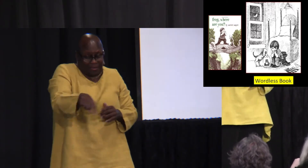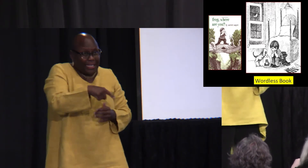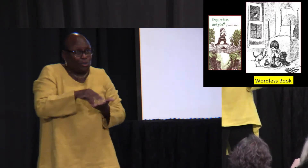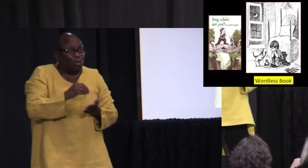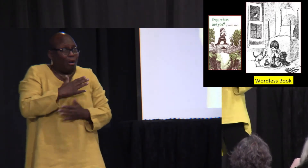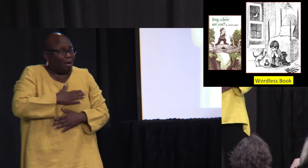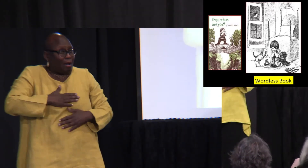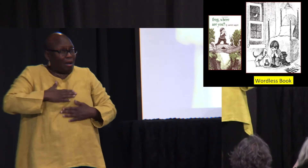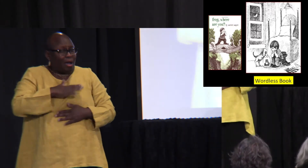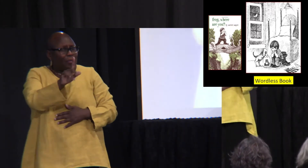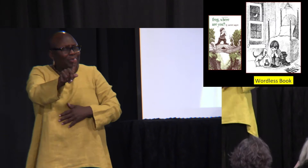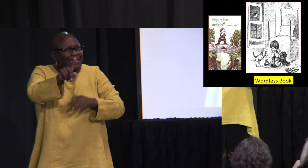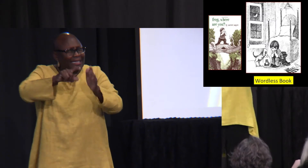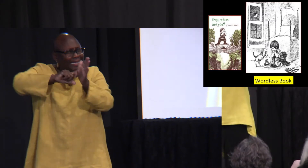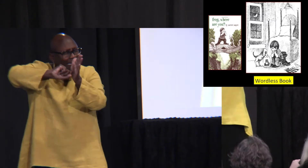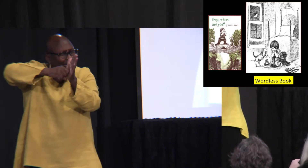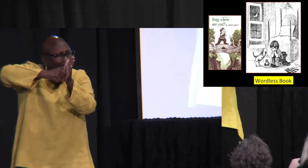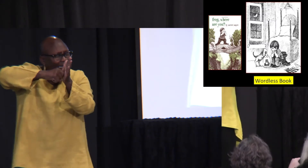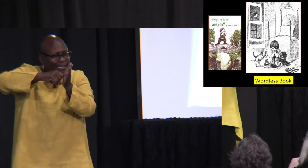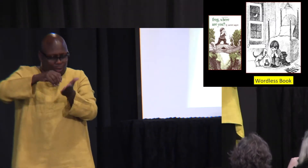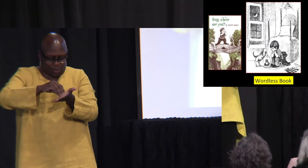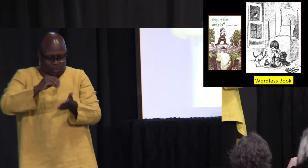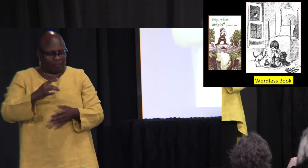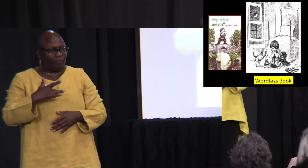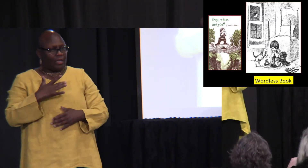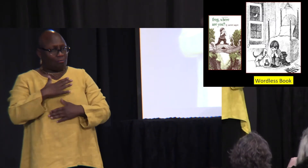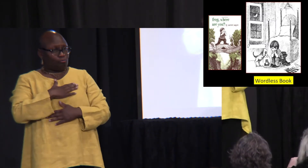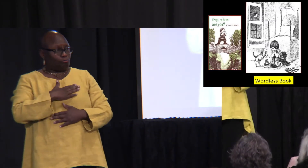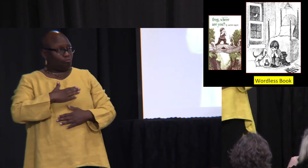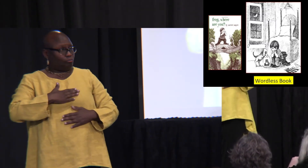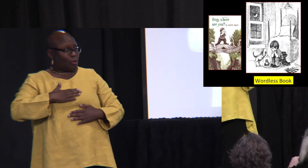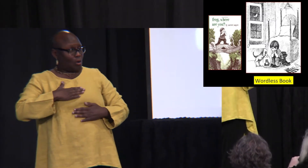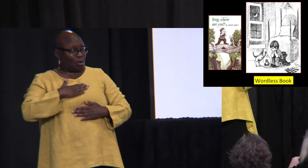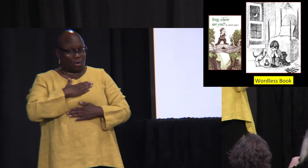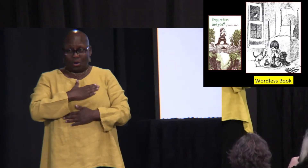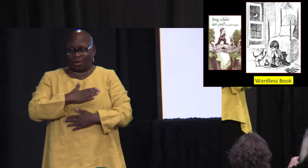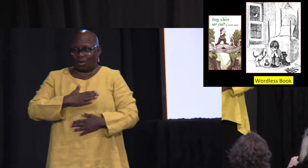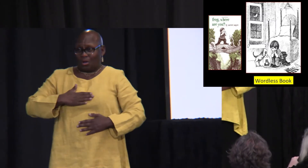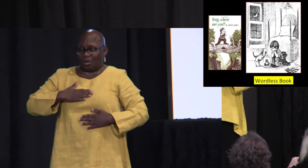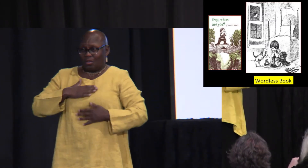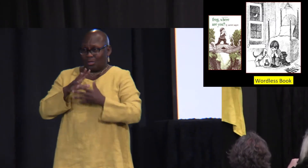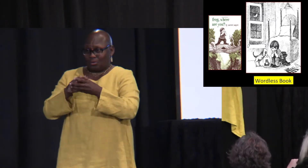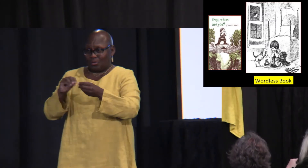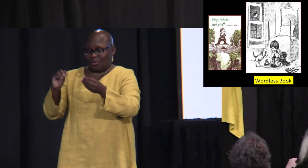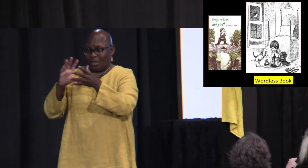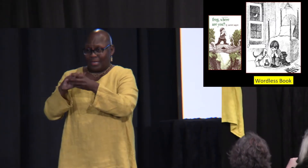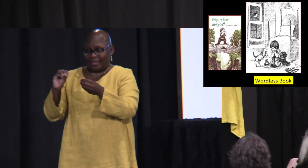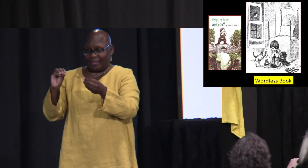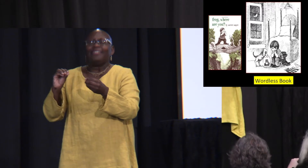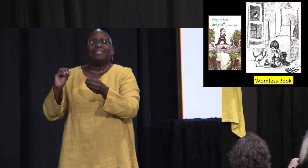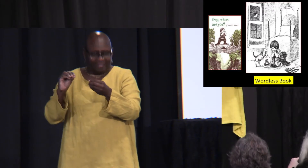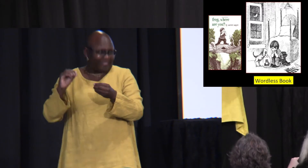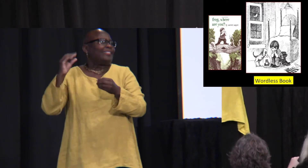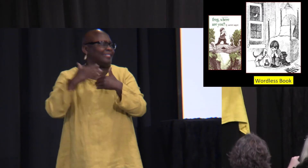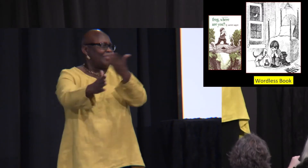You can be free to sign, gesture, act out things - whatever works.